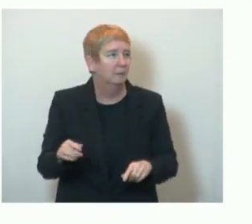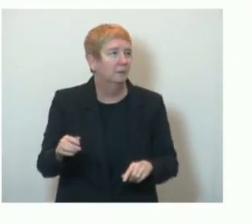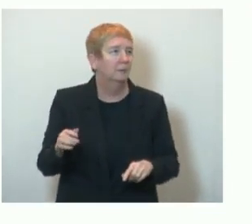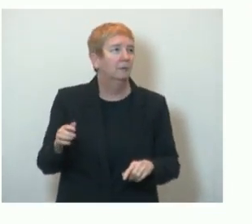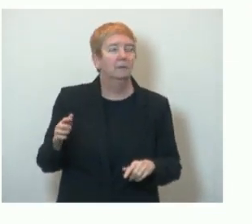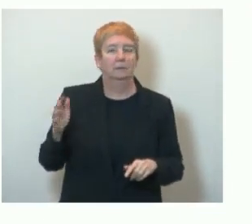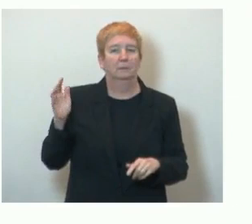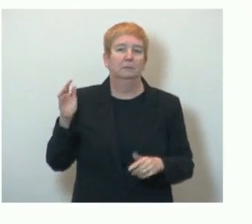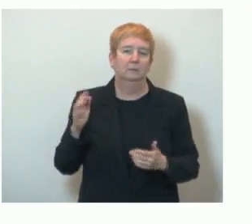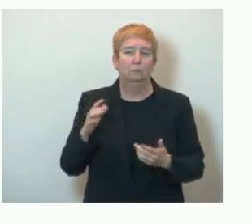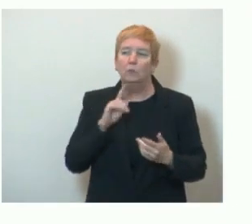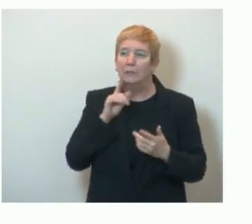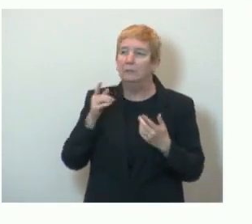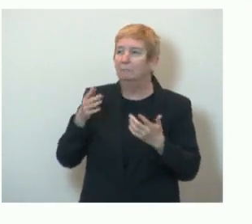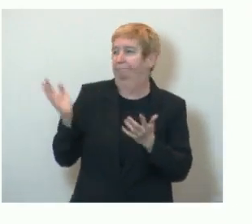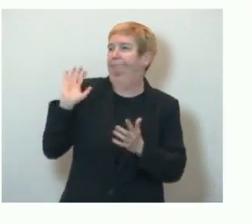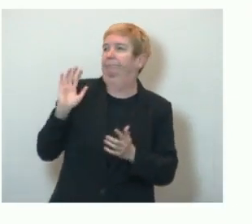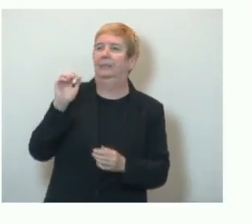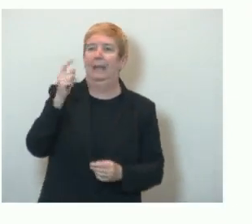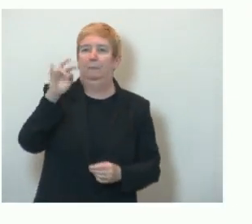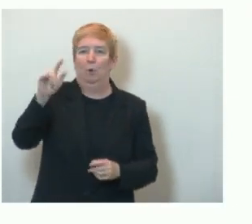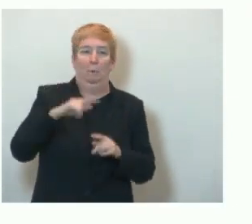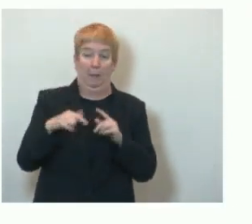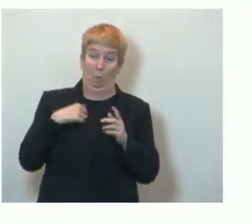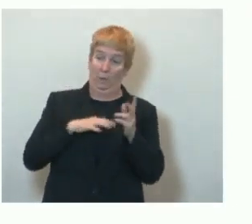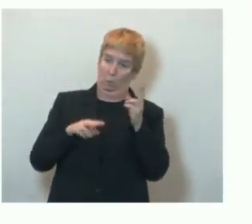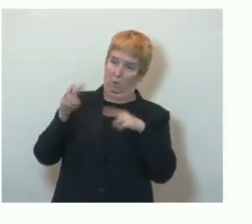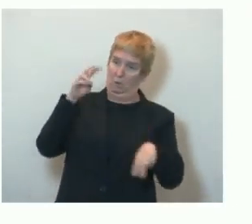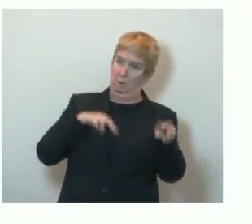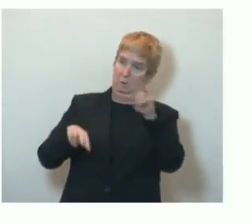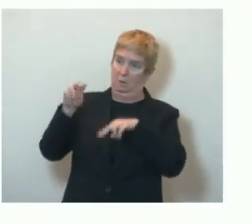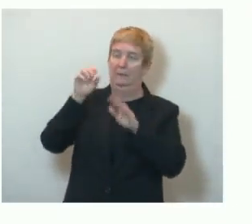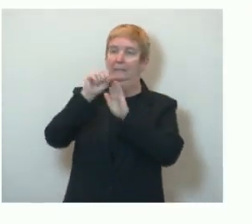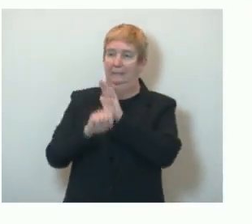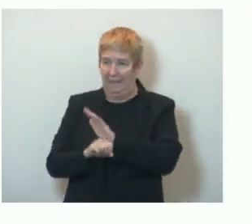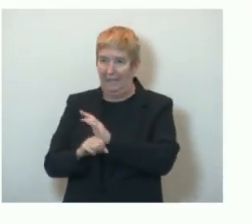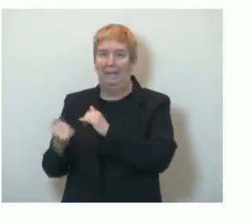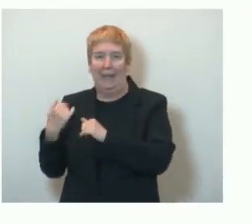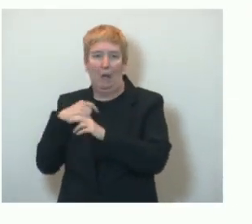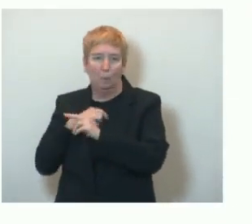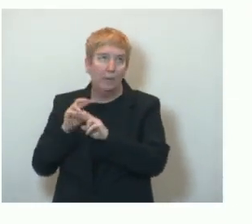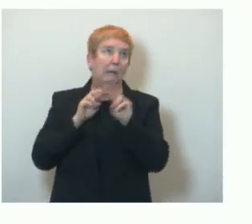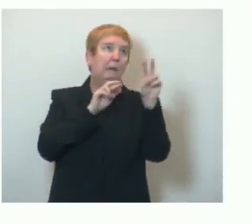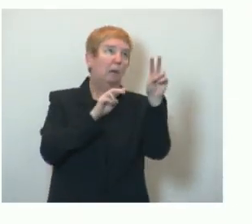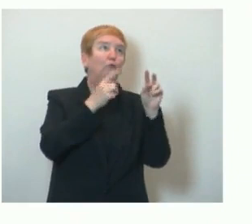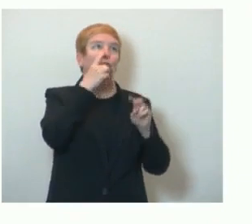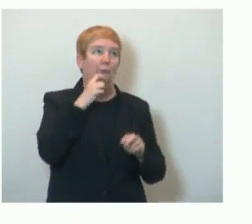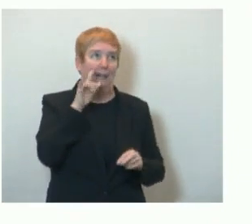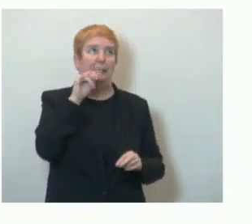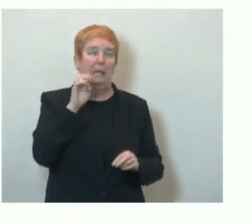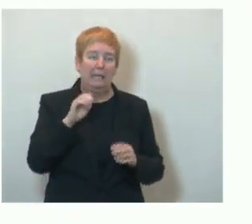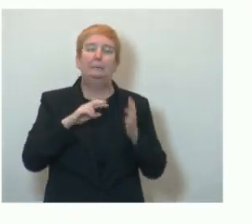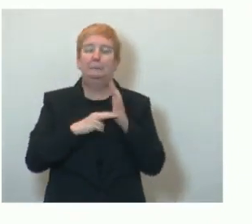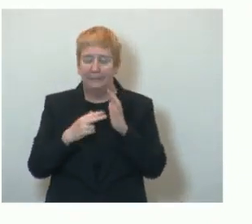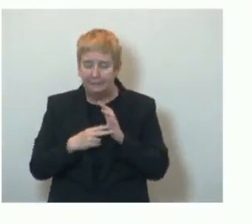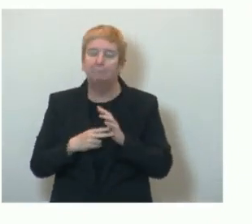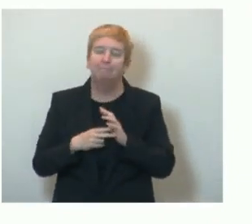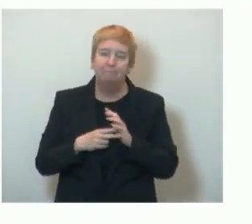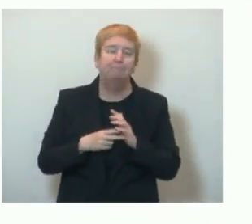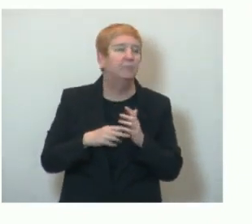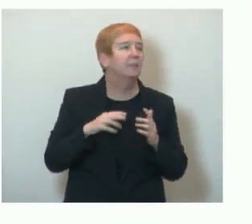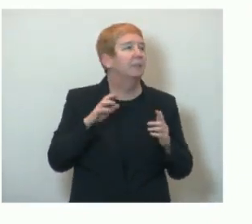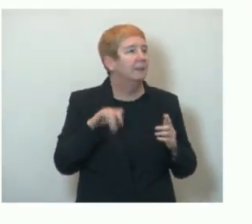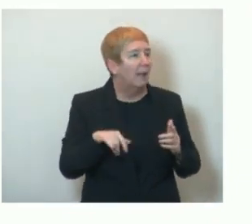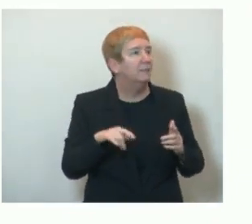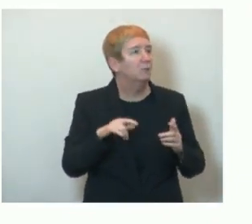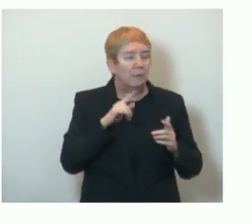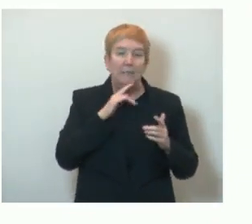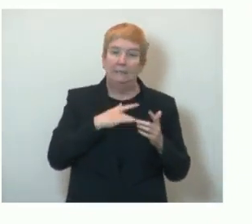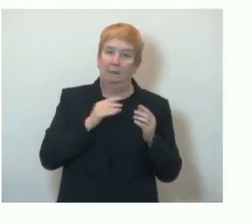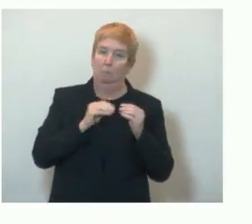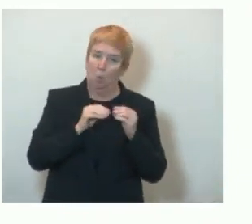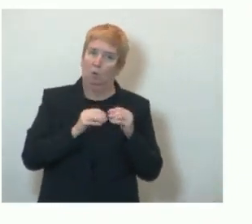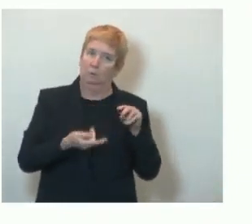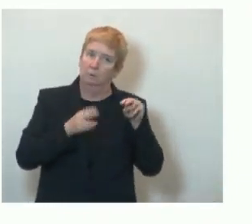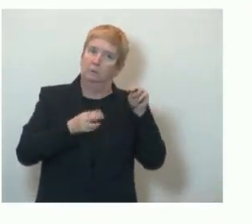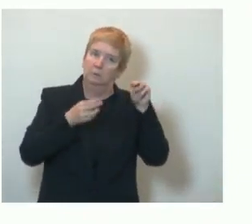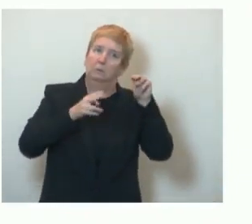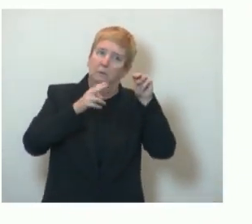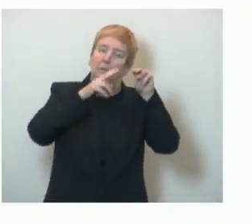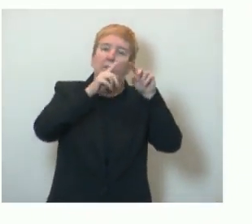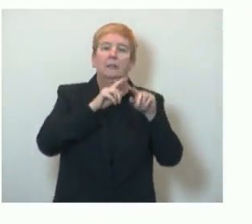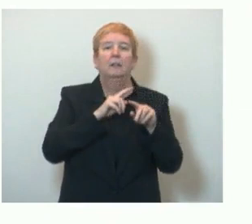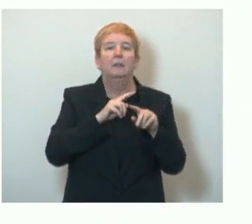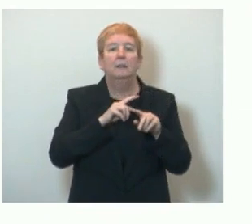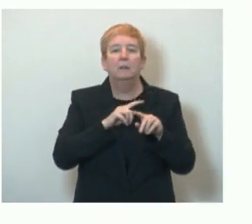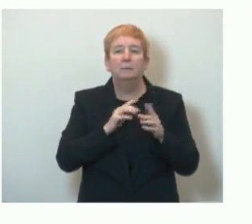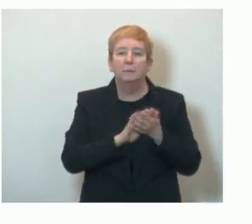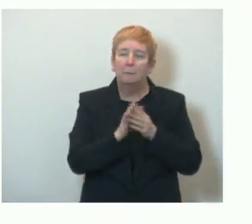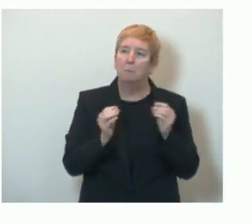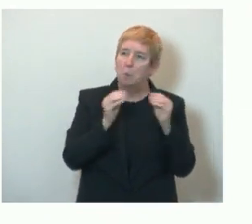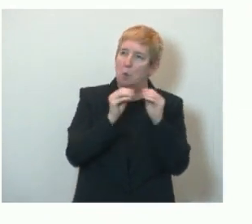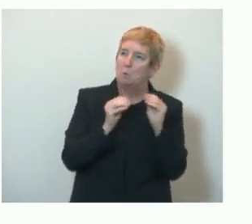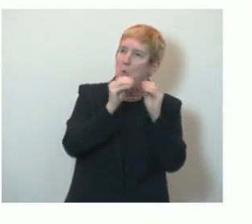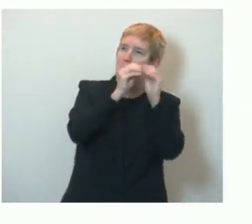SO NOW WE KNOW THAT THE PEAK ACTUALLY FOR ALL OF NEW MEXICO DID REALLY OCCUR BACK IN IN EARLIER IN APRIL, BUT WE WERE MONITORING THE WHOLE STATE AND NOW WE TURN TO THE RED LINE YOU